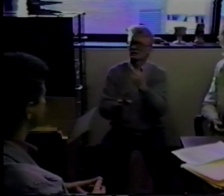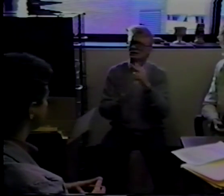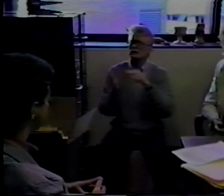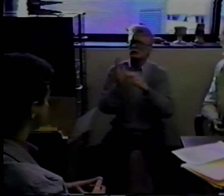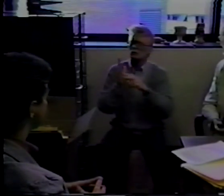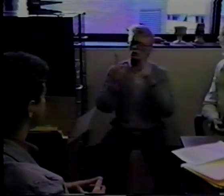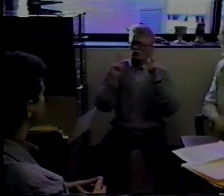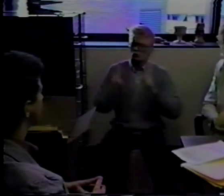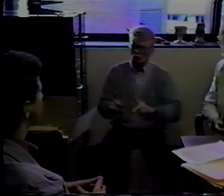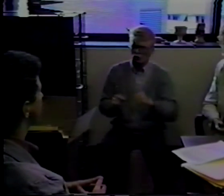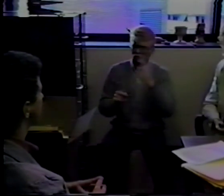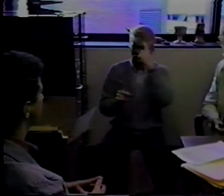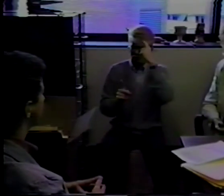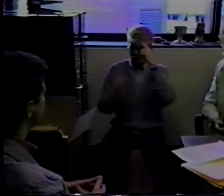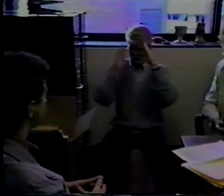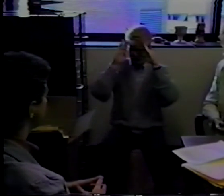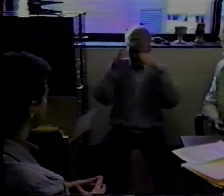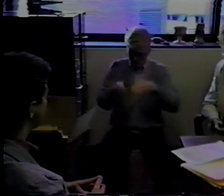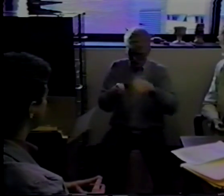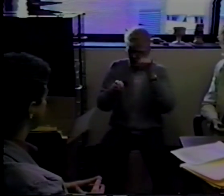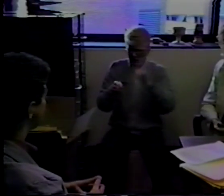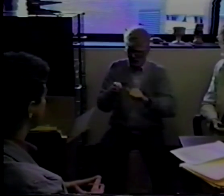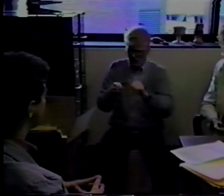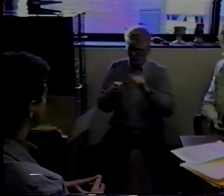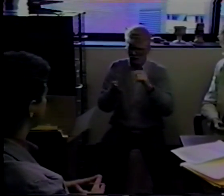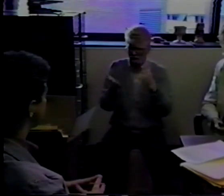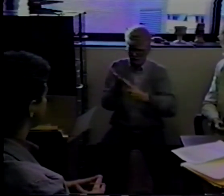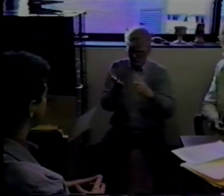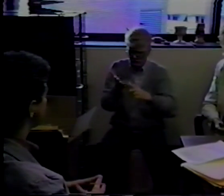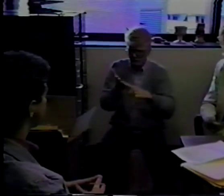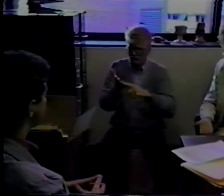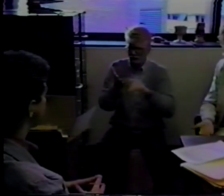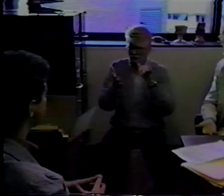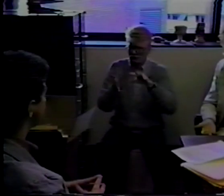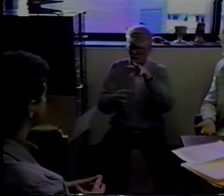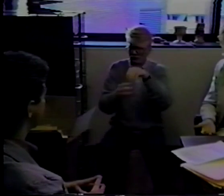of the speaker is focusing on one piece of information at a time, if he's right